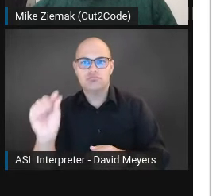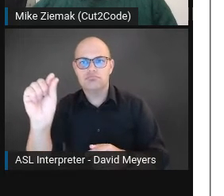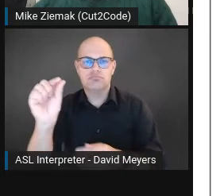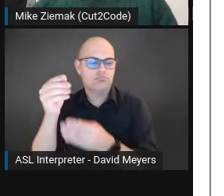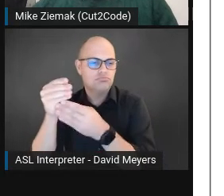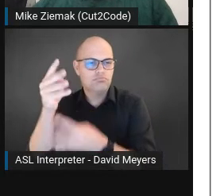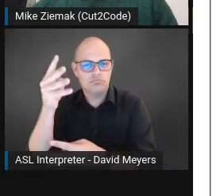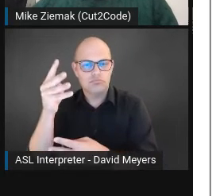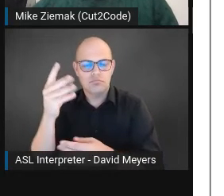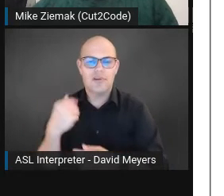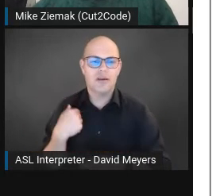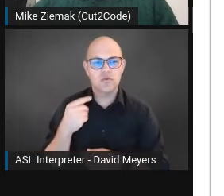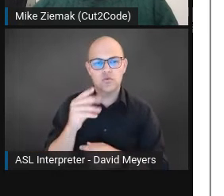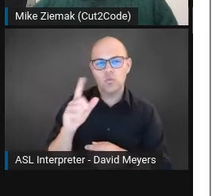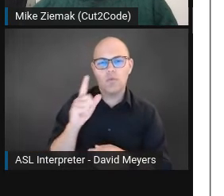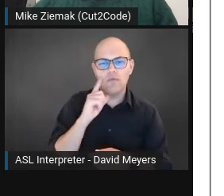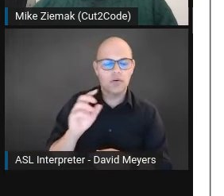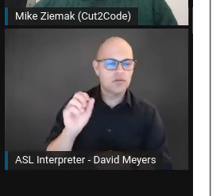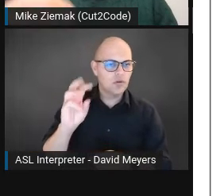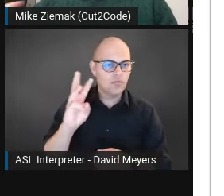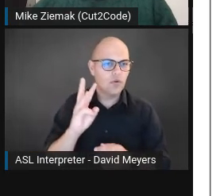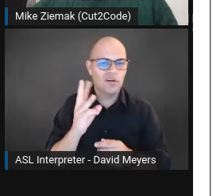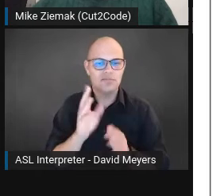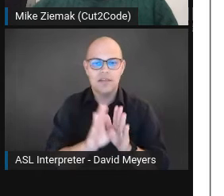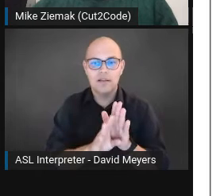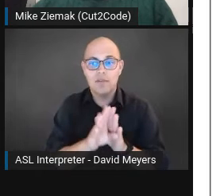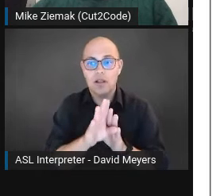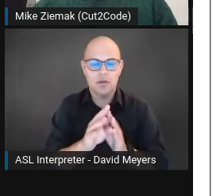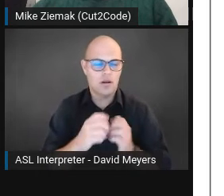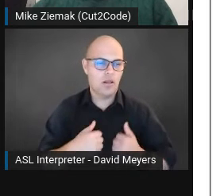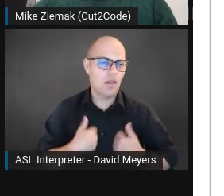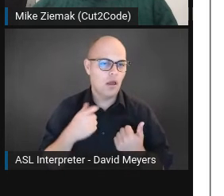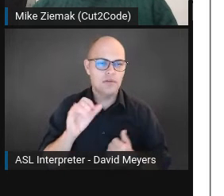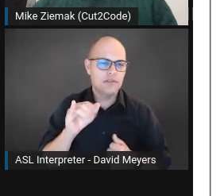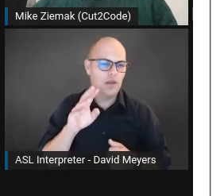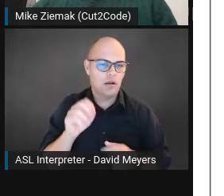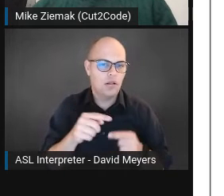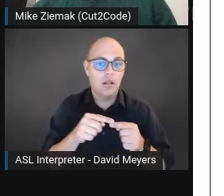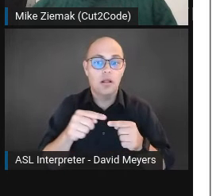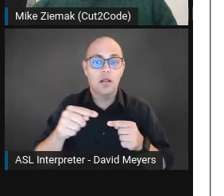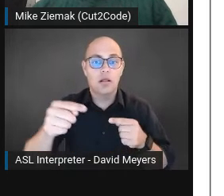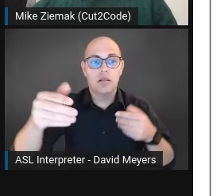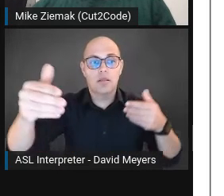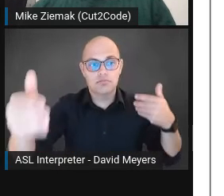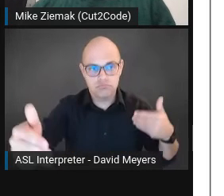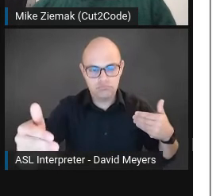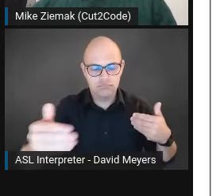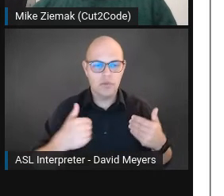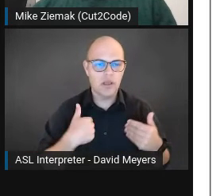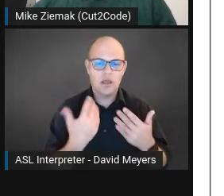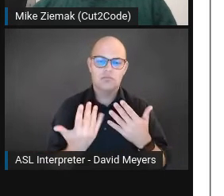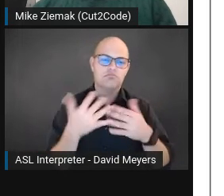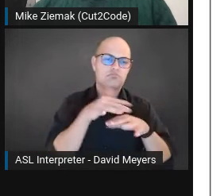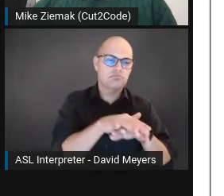with software development lifecycle, so you can integrate them into your workflow, if you're using tools for testing automation,